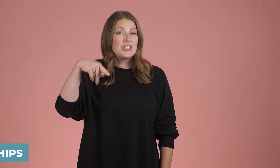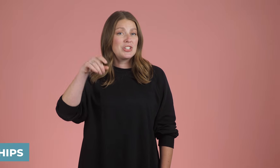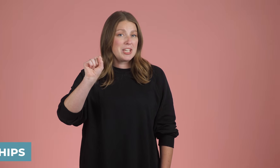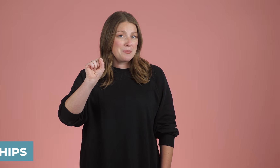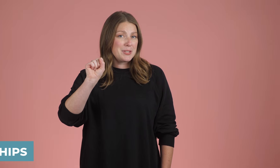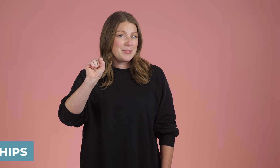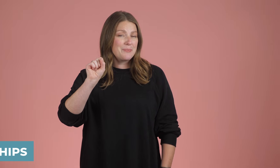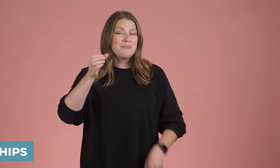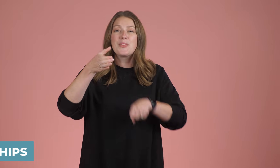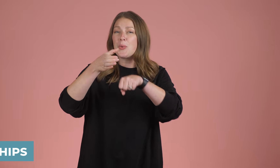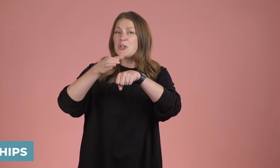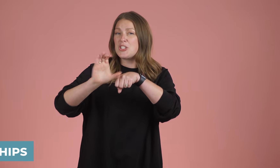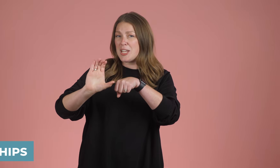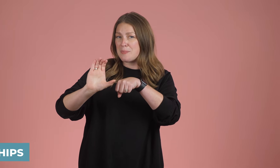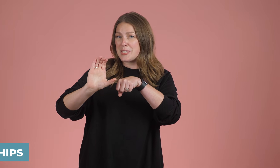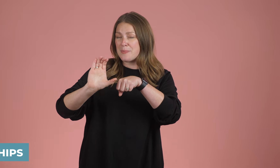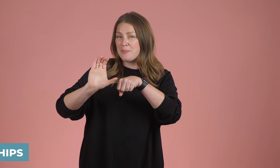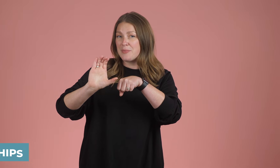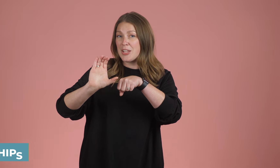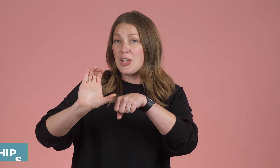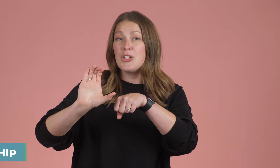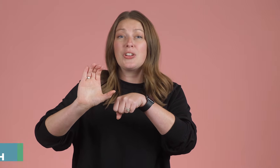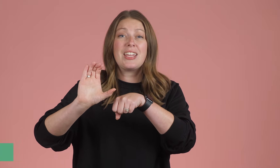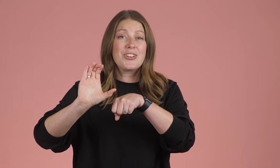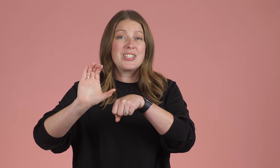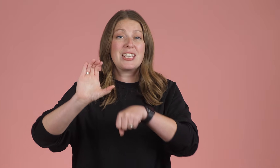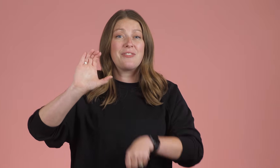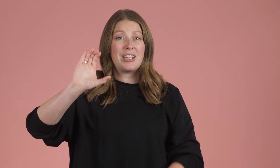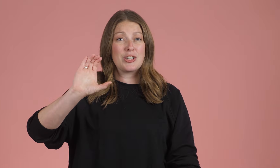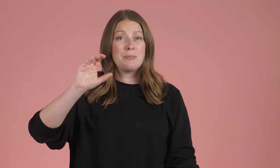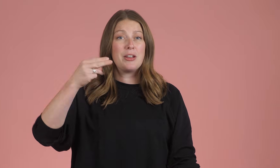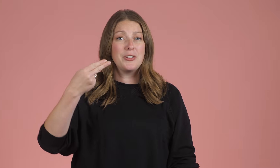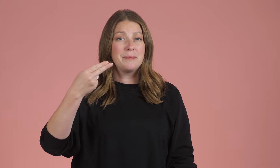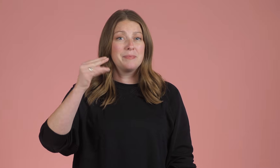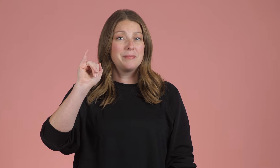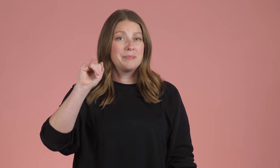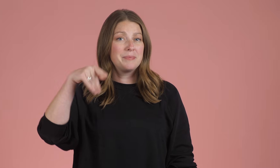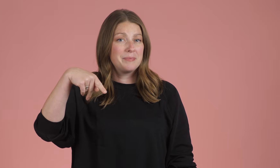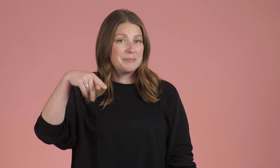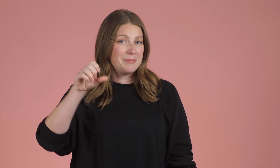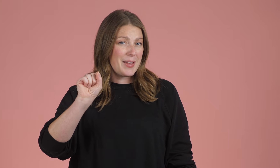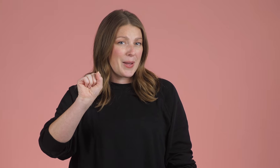Chips or chips, you'll either see it fingerspelled